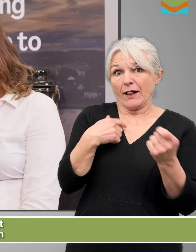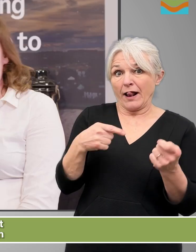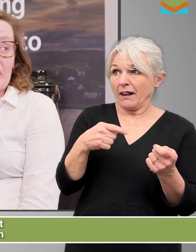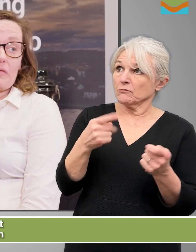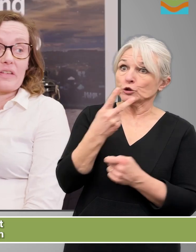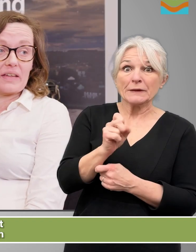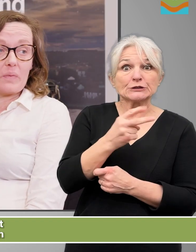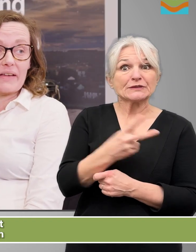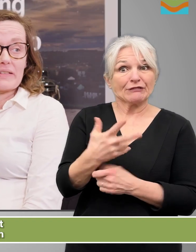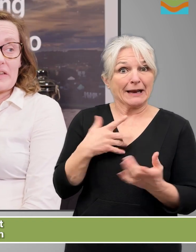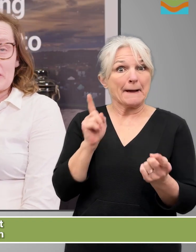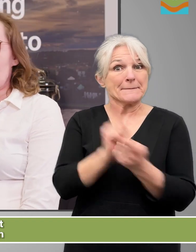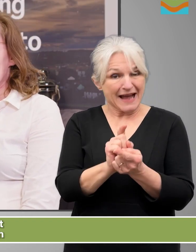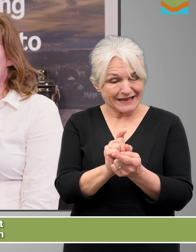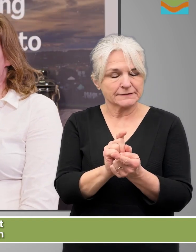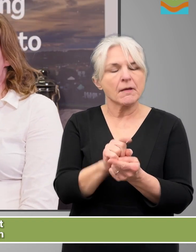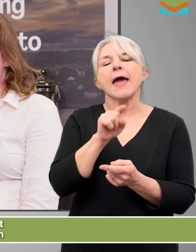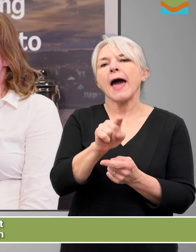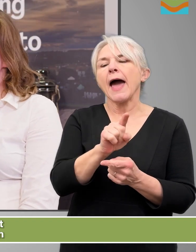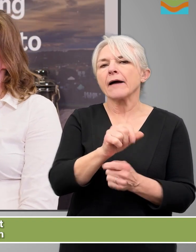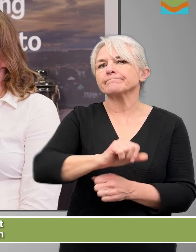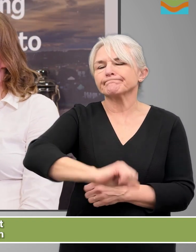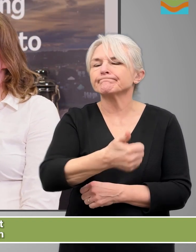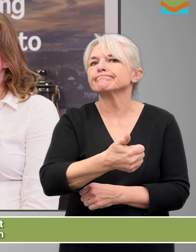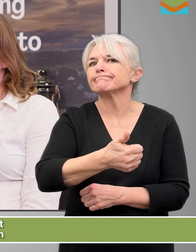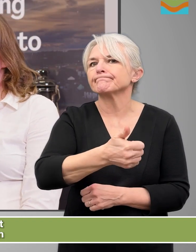Yes, we obviously met at the Innovation Festival in